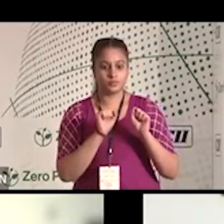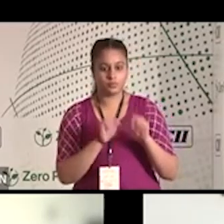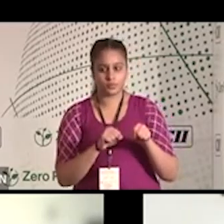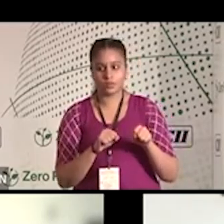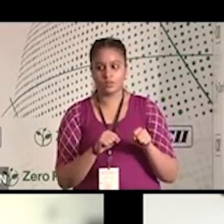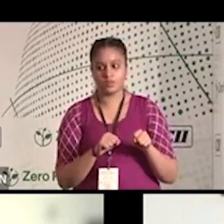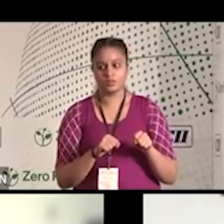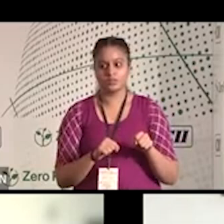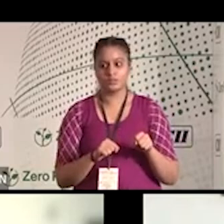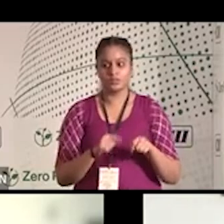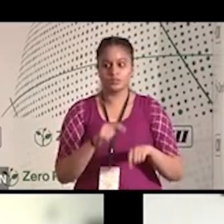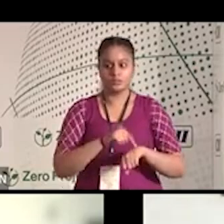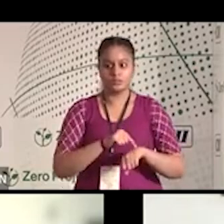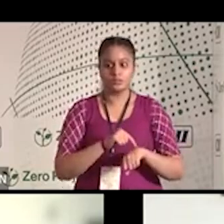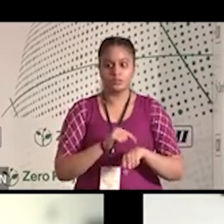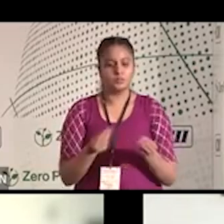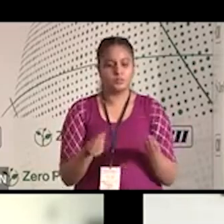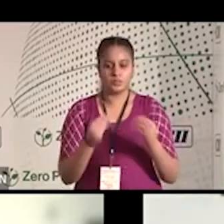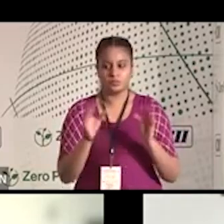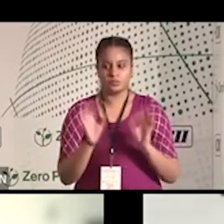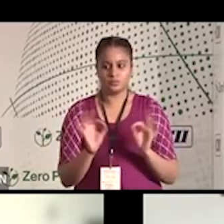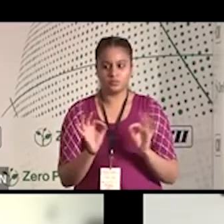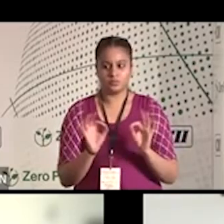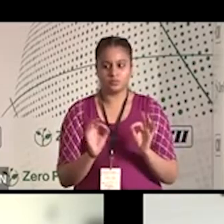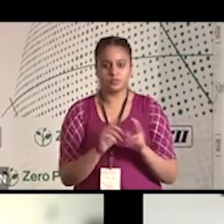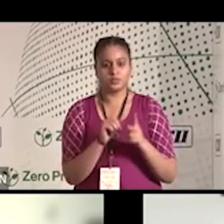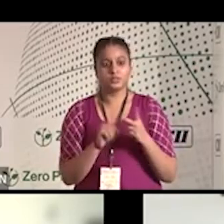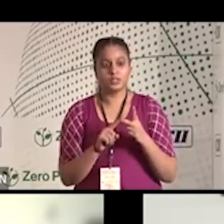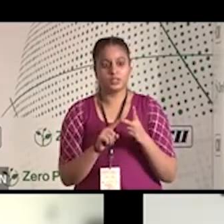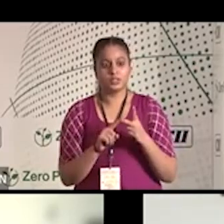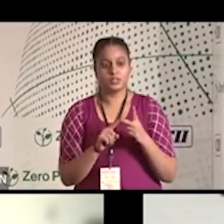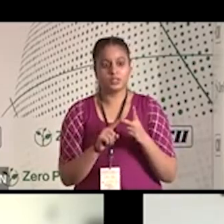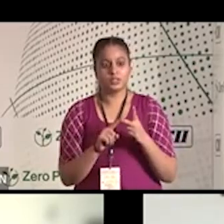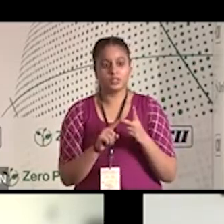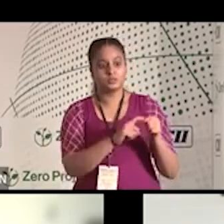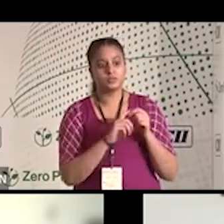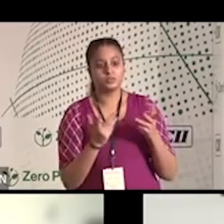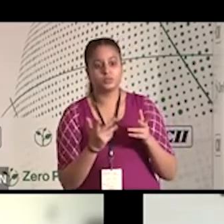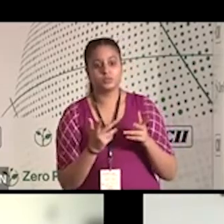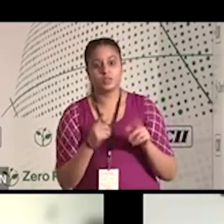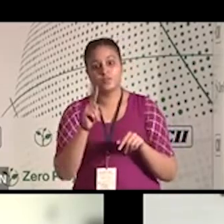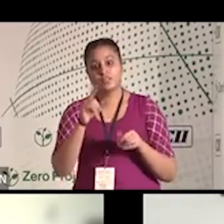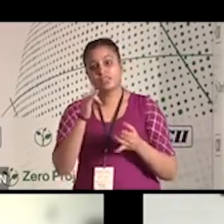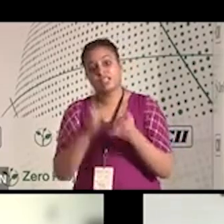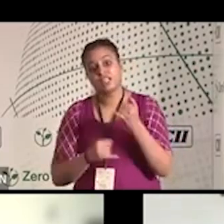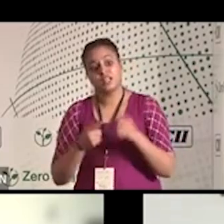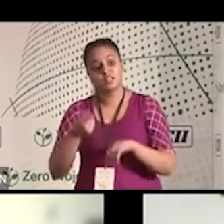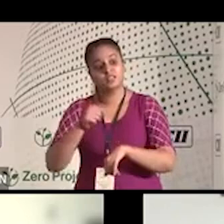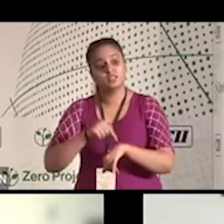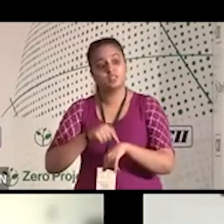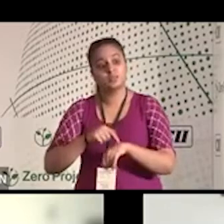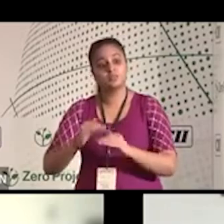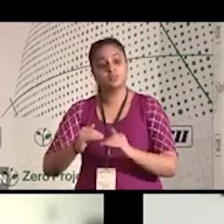And I want the other part. And then the second question that I always ask is when is the last time that you promoted somebody with a disability?